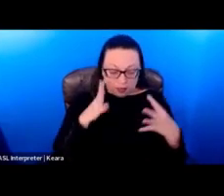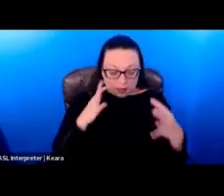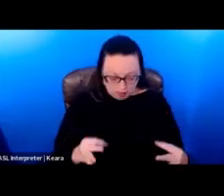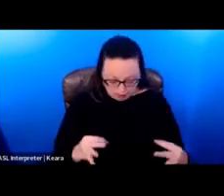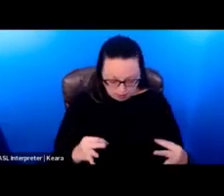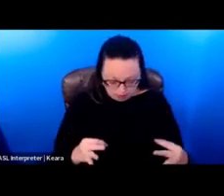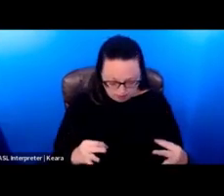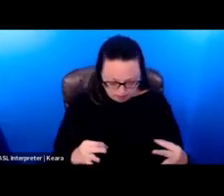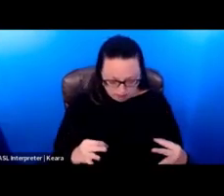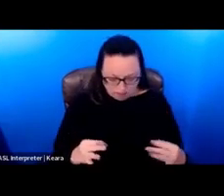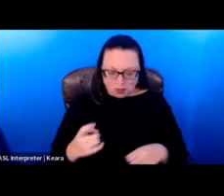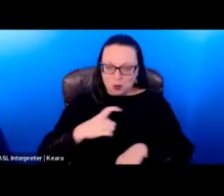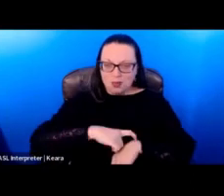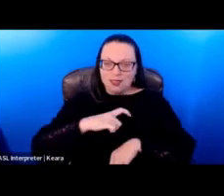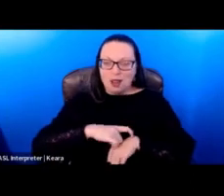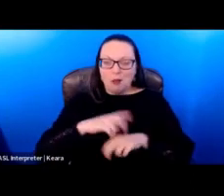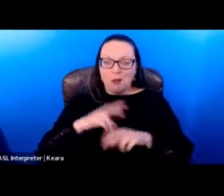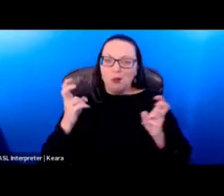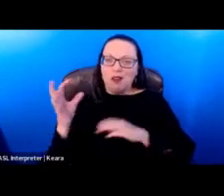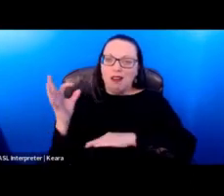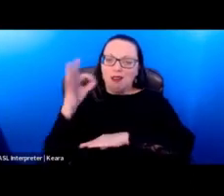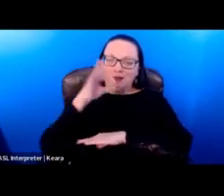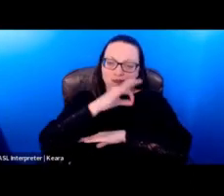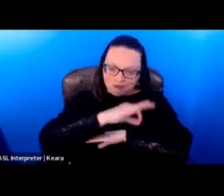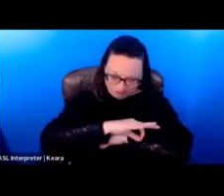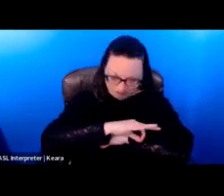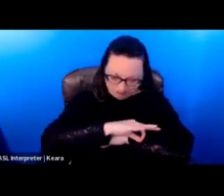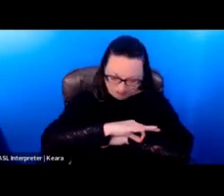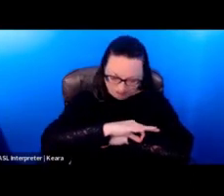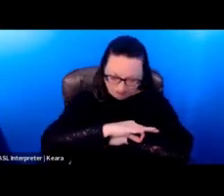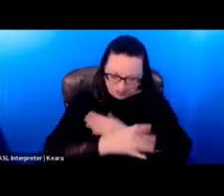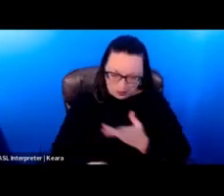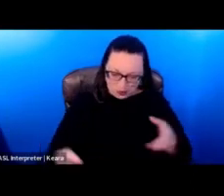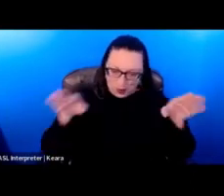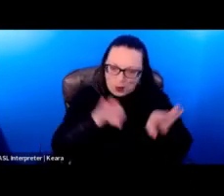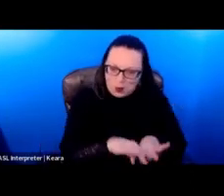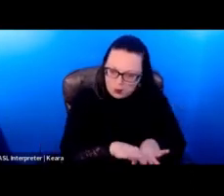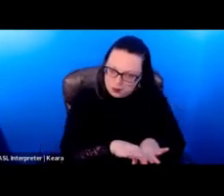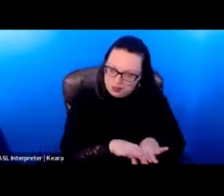sunset, what we had done. Knowing that we were taking everything that we had learned